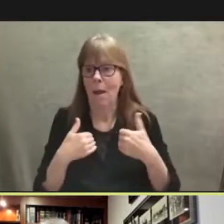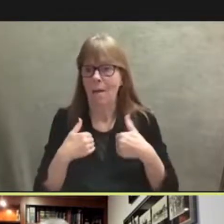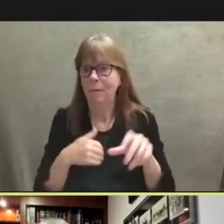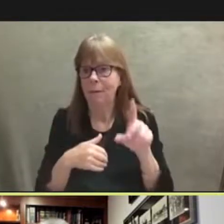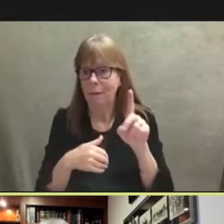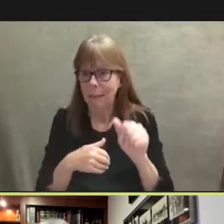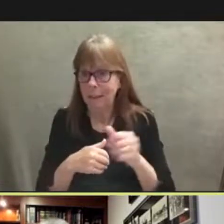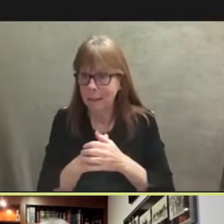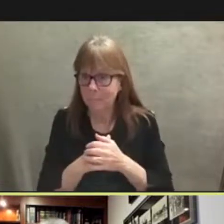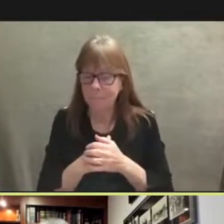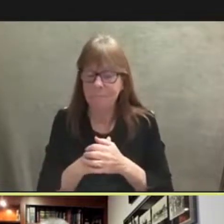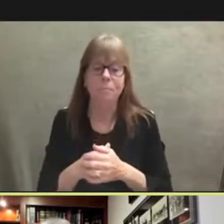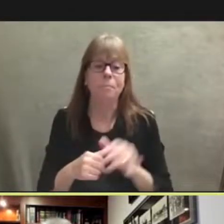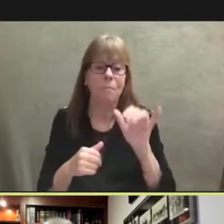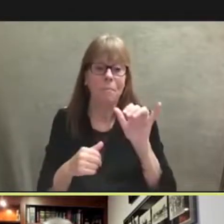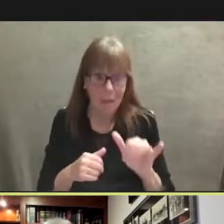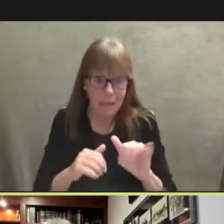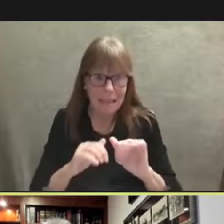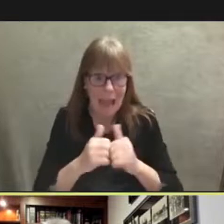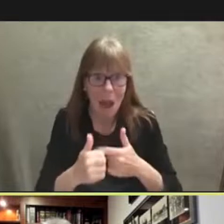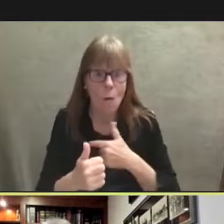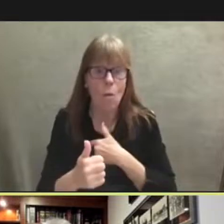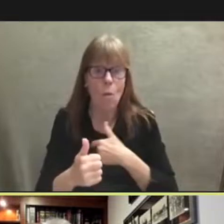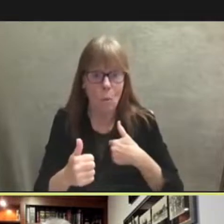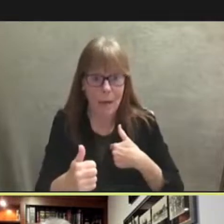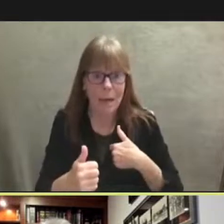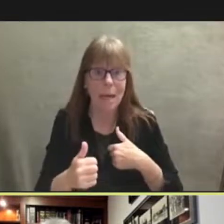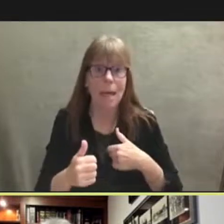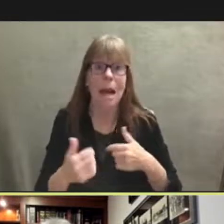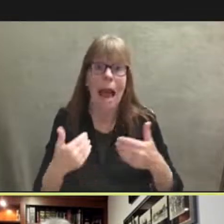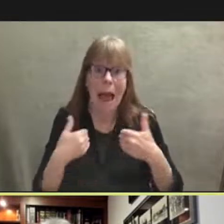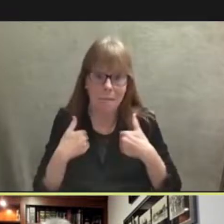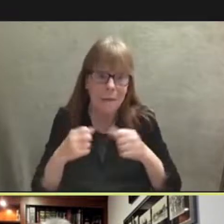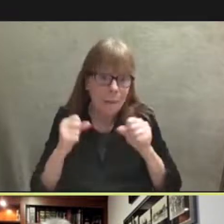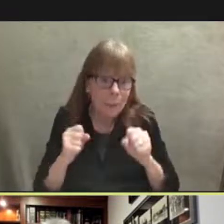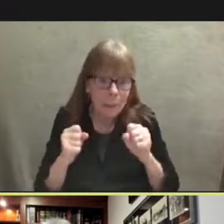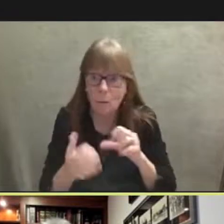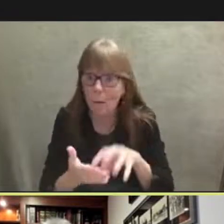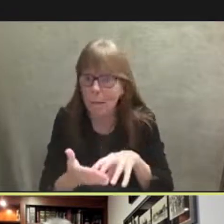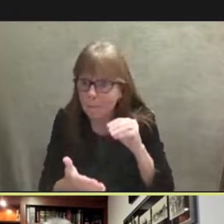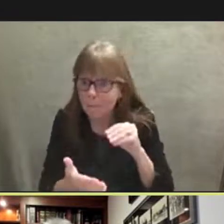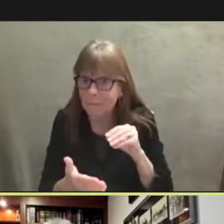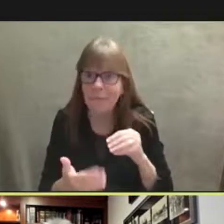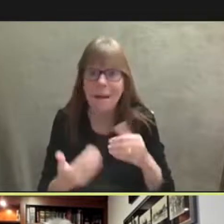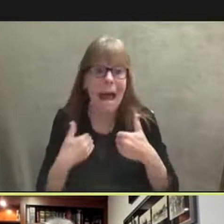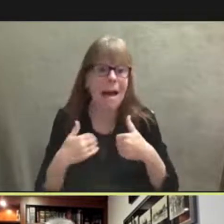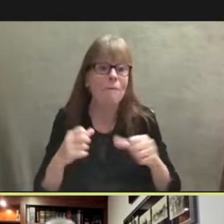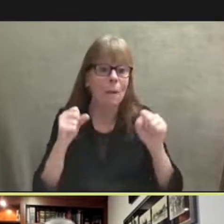the predicate to our ability to live, our ability to learn, and our ability to work and earn.